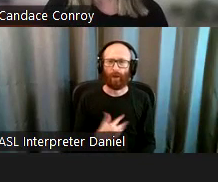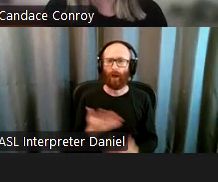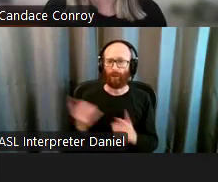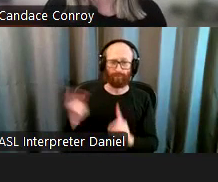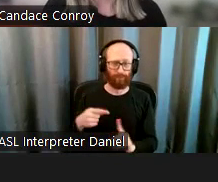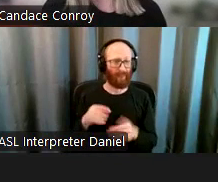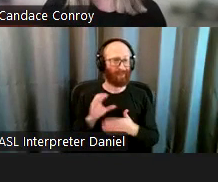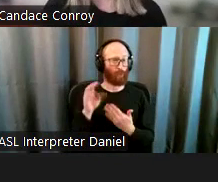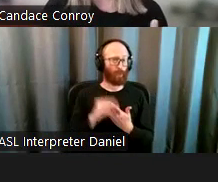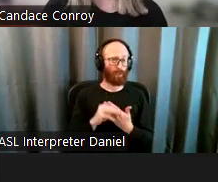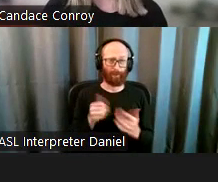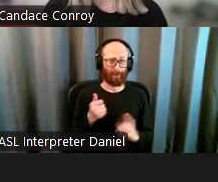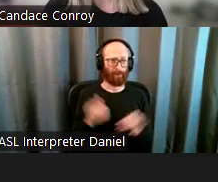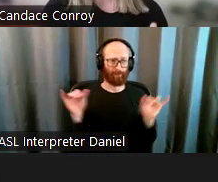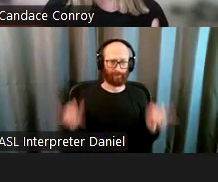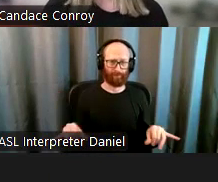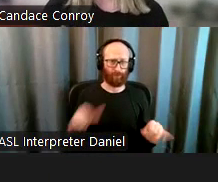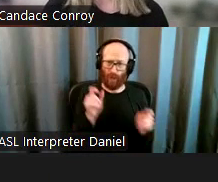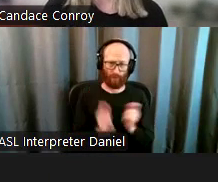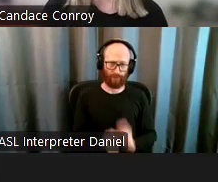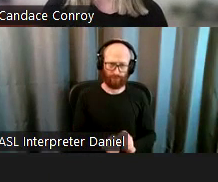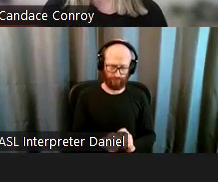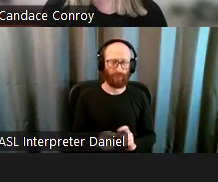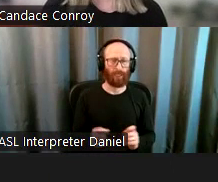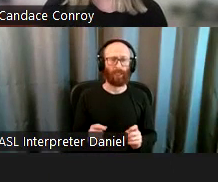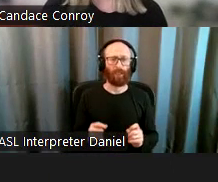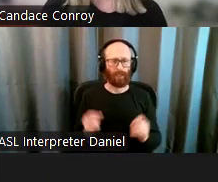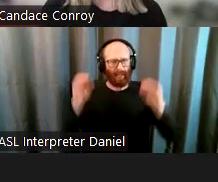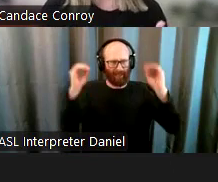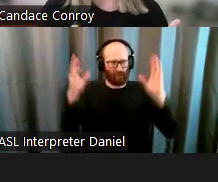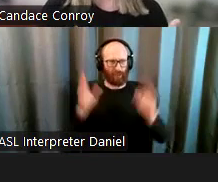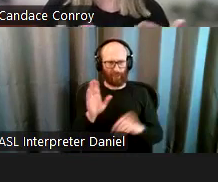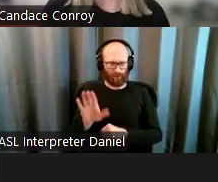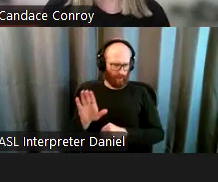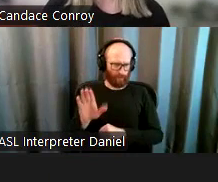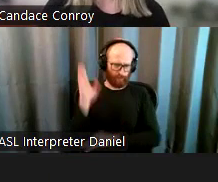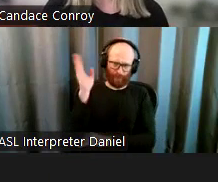itself right? The educator's presentation stays the same, the goals are the same,